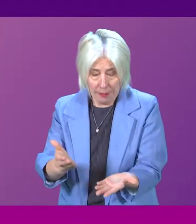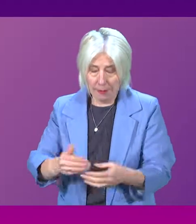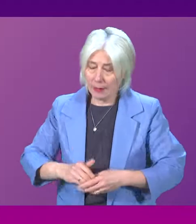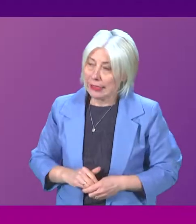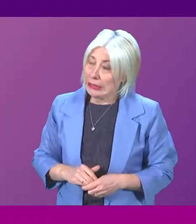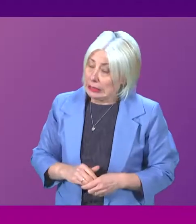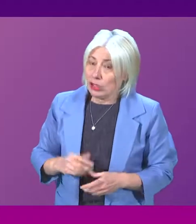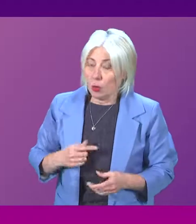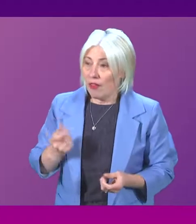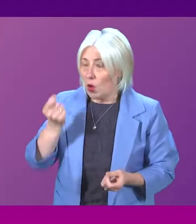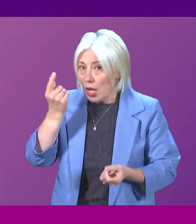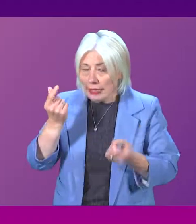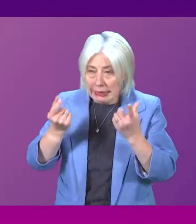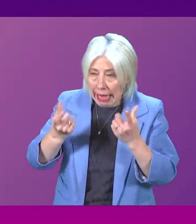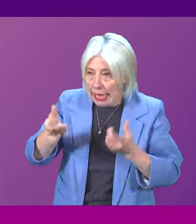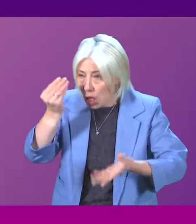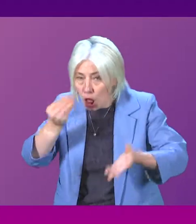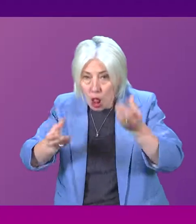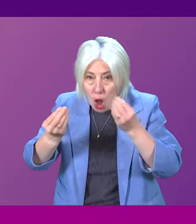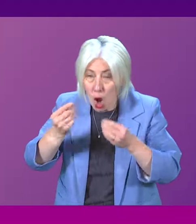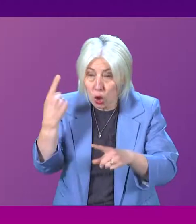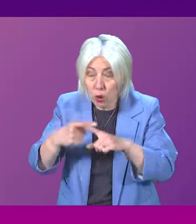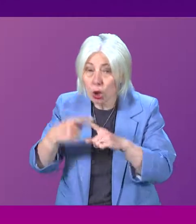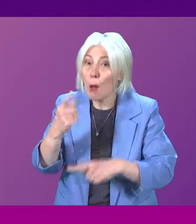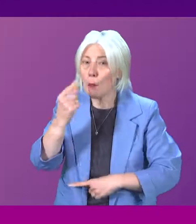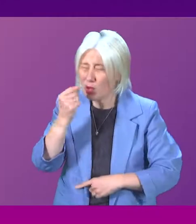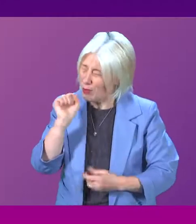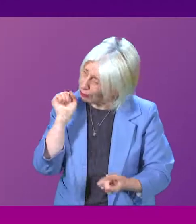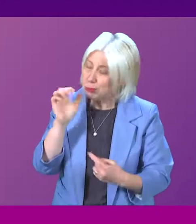Understanding and learning the lessons as quickly as possible is a critical part of